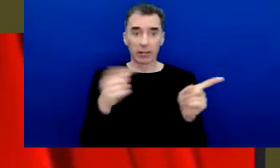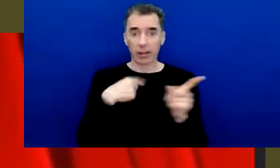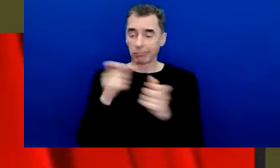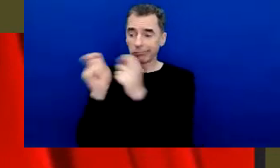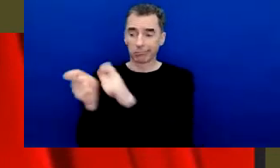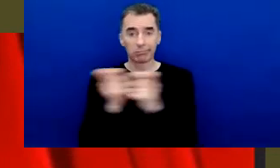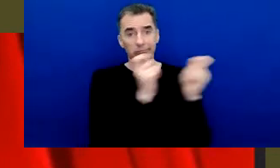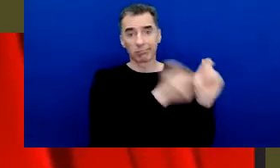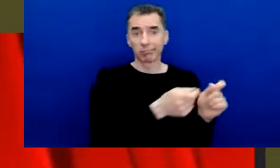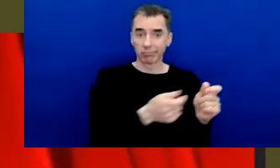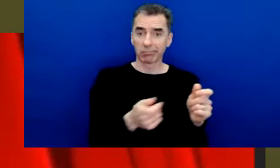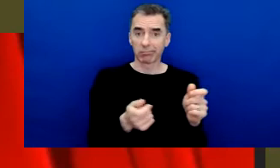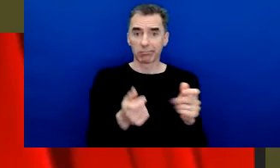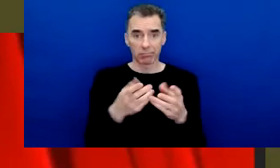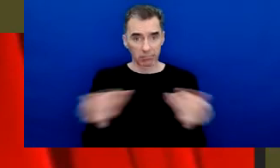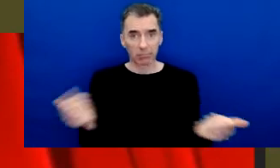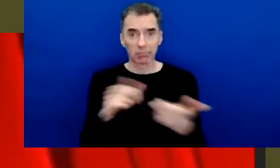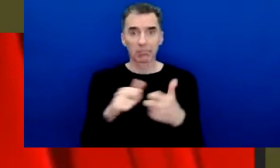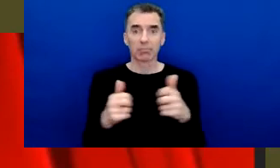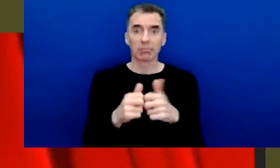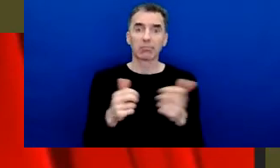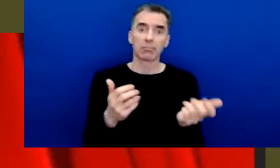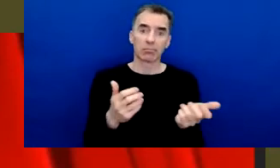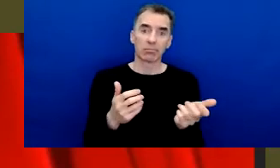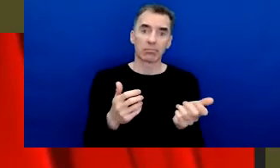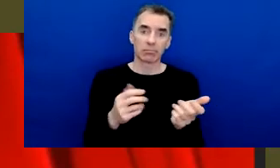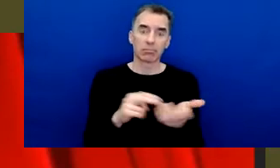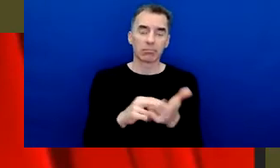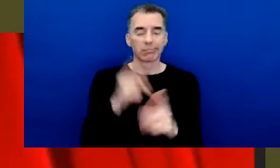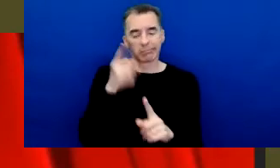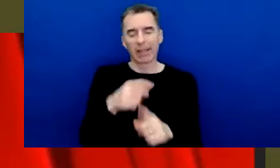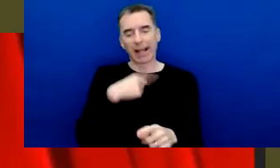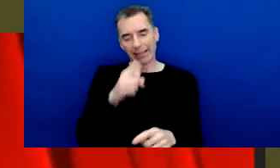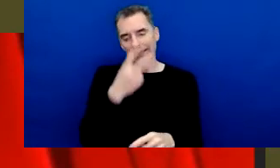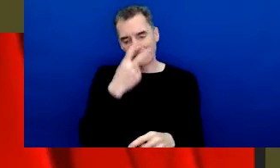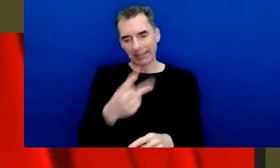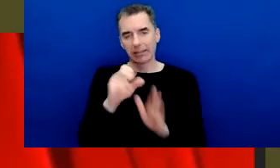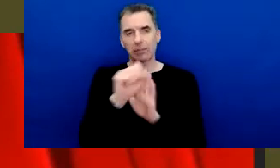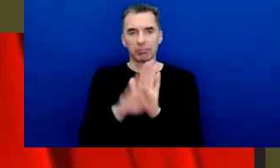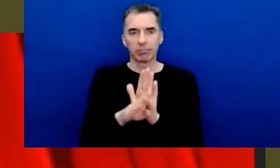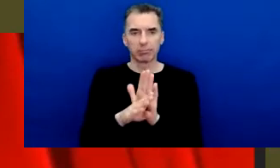And usually it requires reviewing the syllabus. I can tell you that